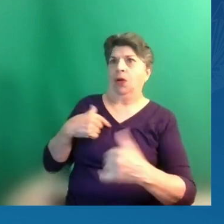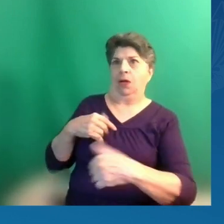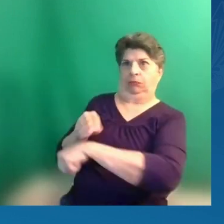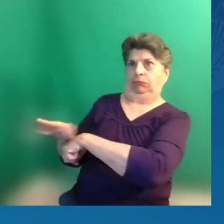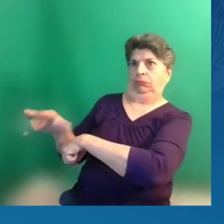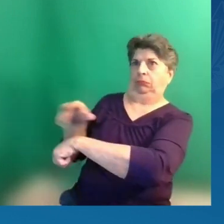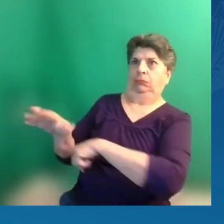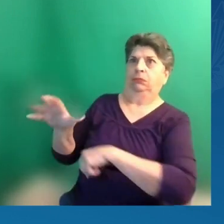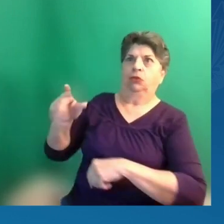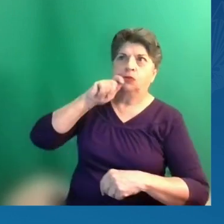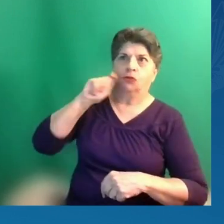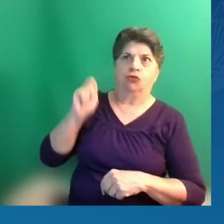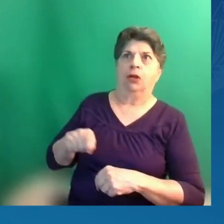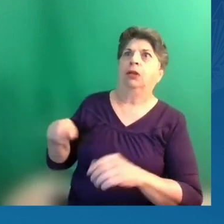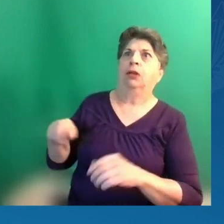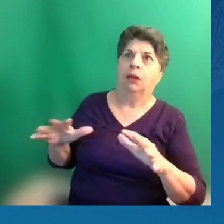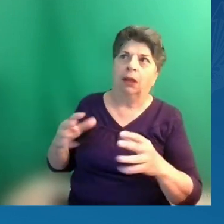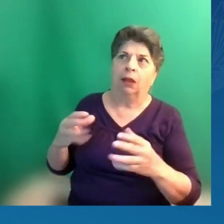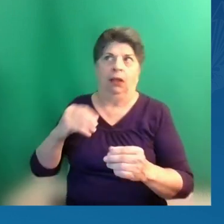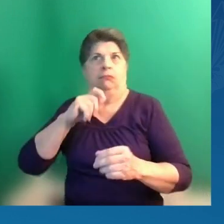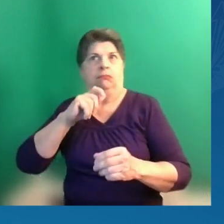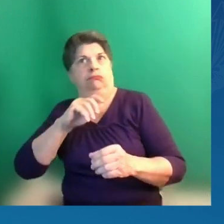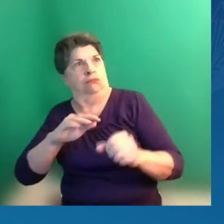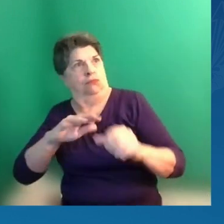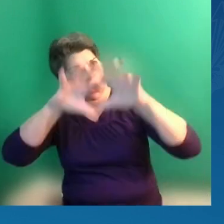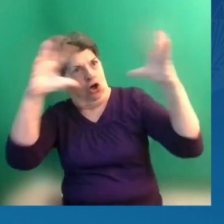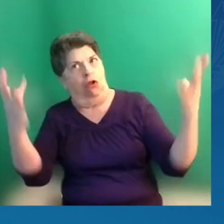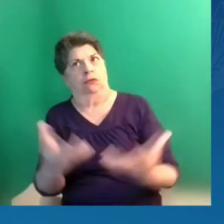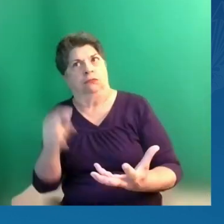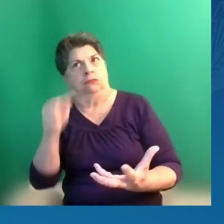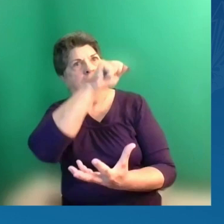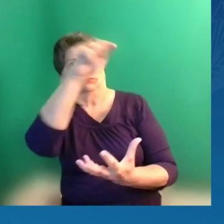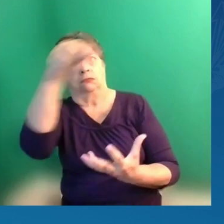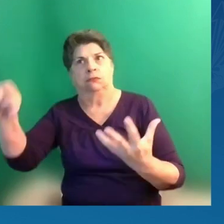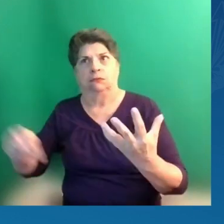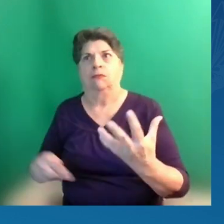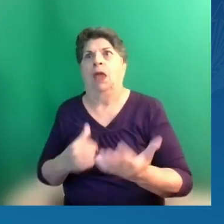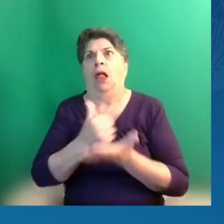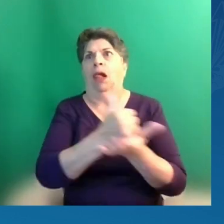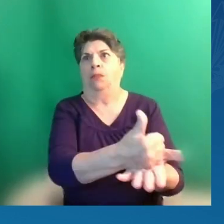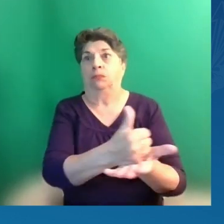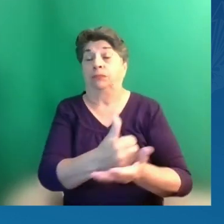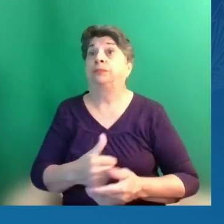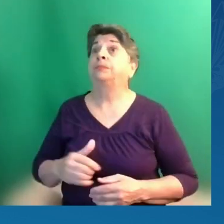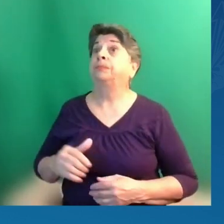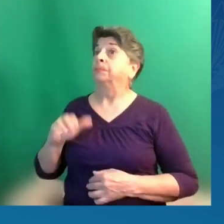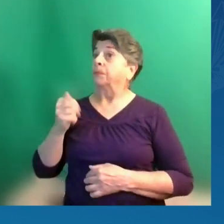Since 2008, our agency has enabled nearly 60 million people to access safe drinking water